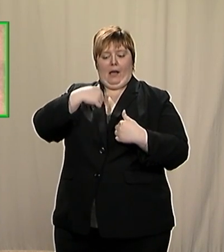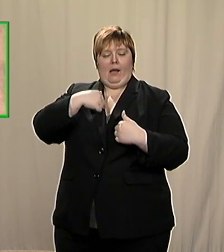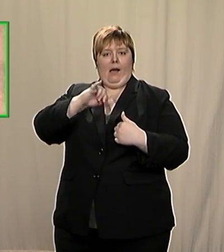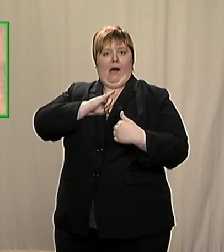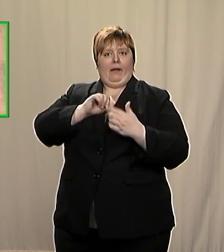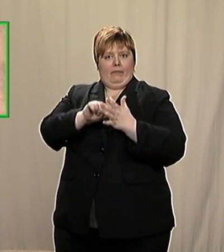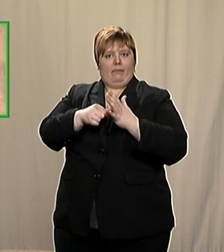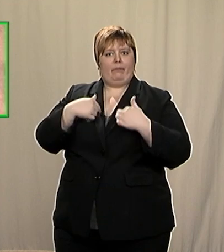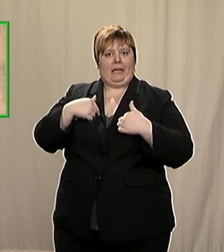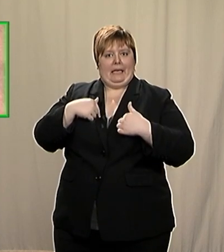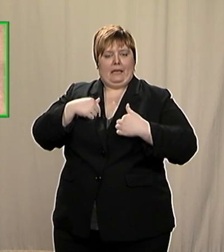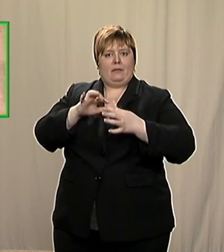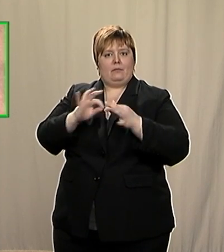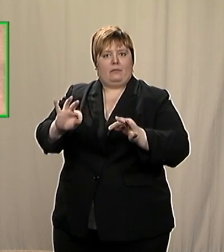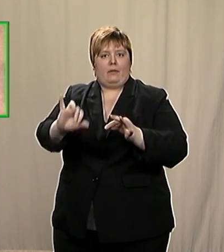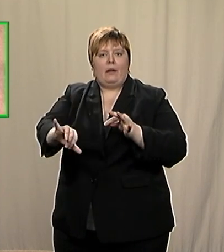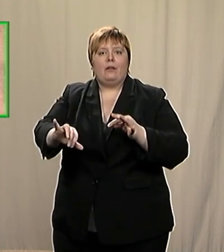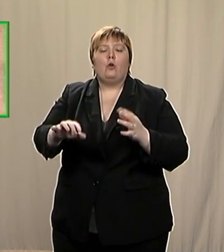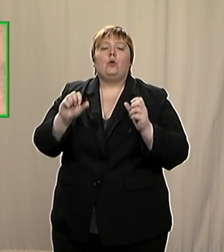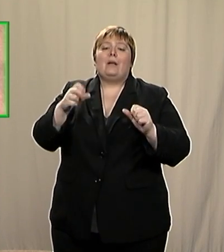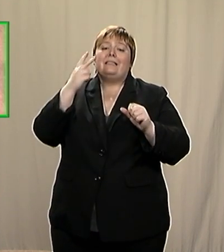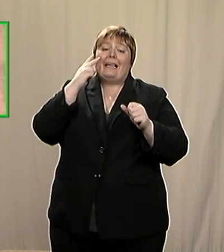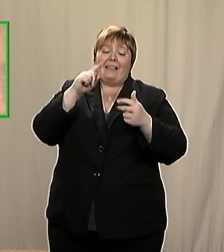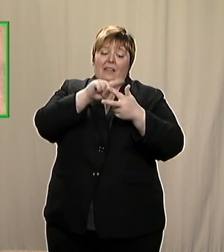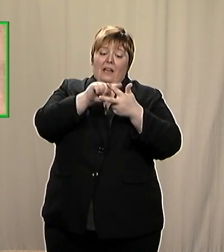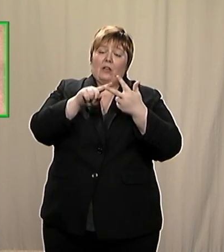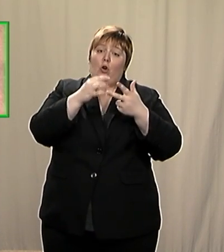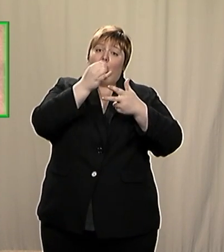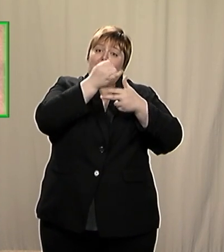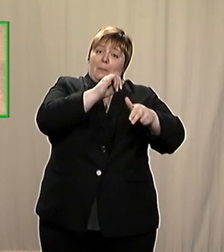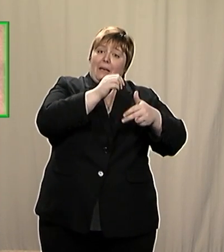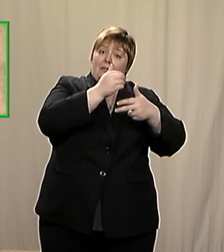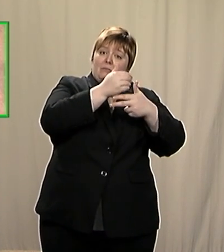These are interrelated.